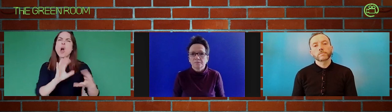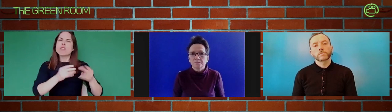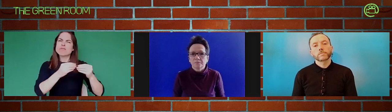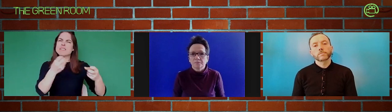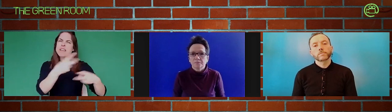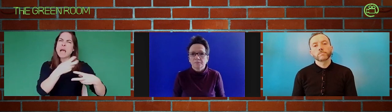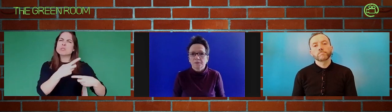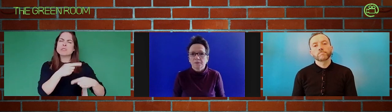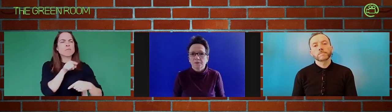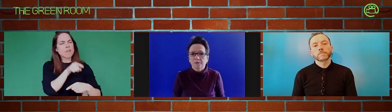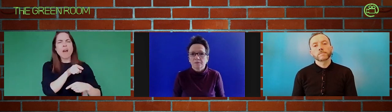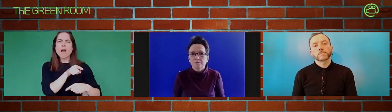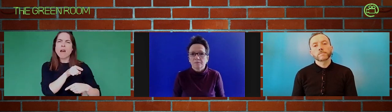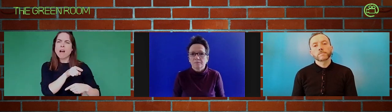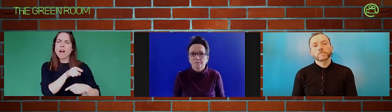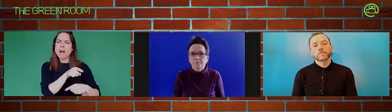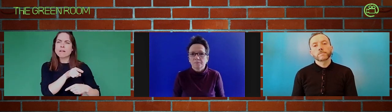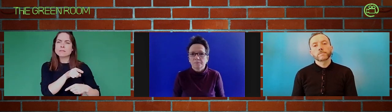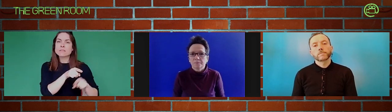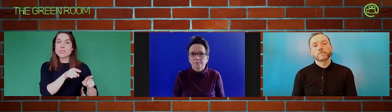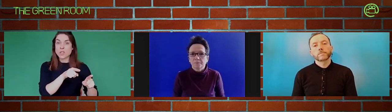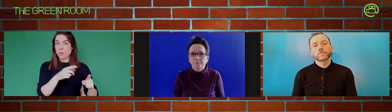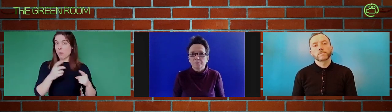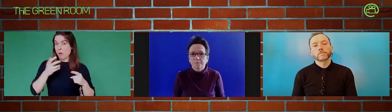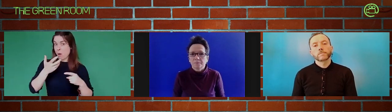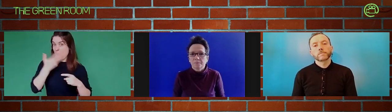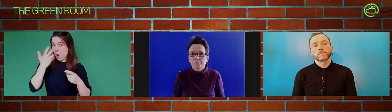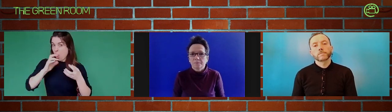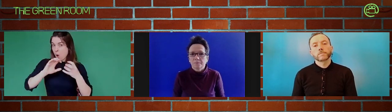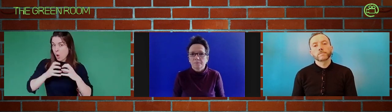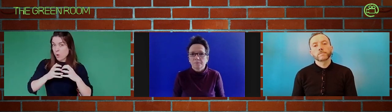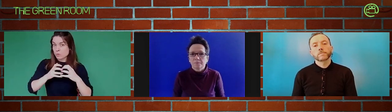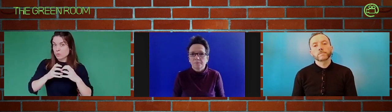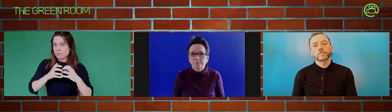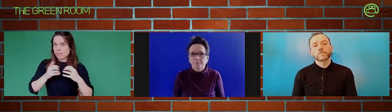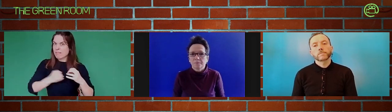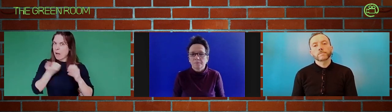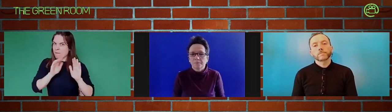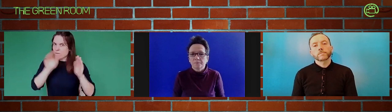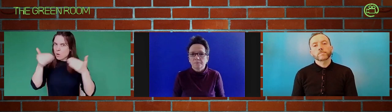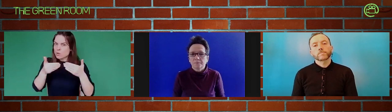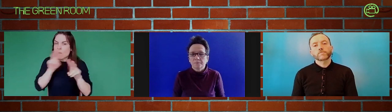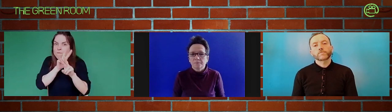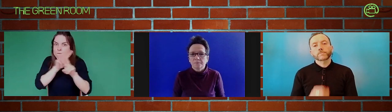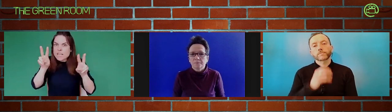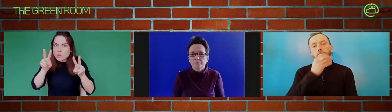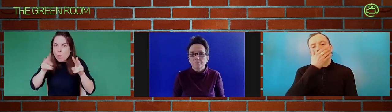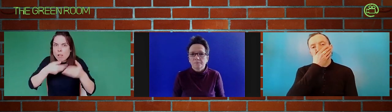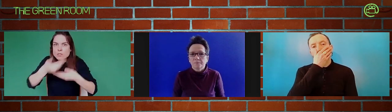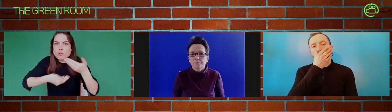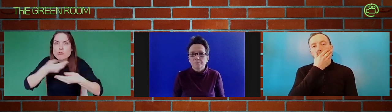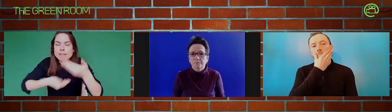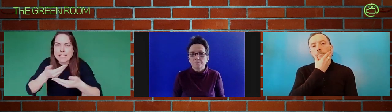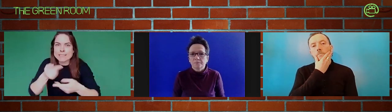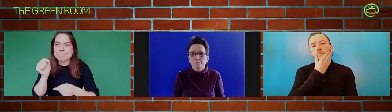with Hot Coals. So you know visual storytelling for example. We might use a mixture of BSL English